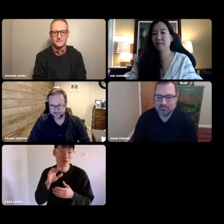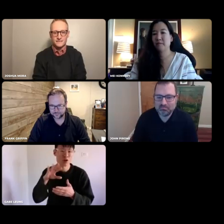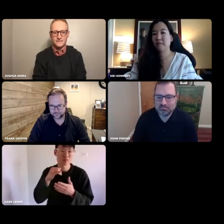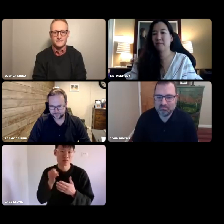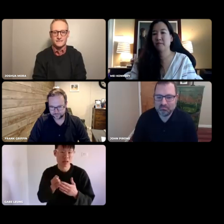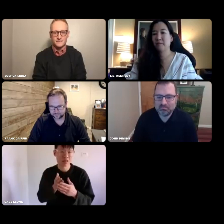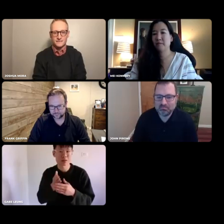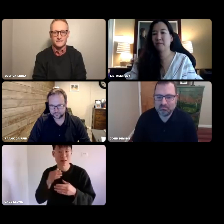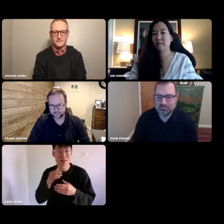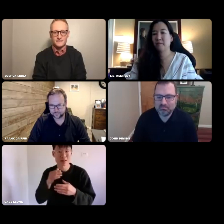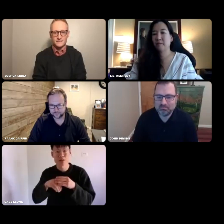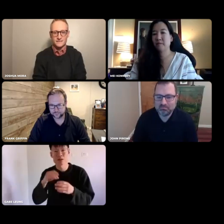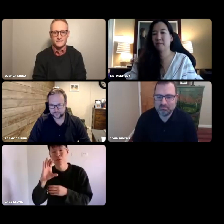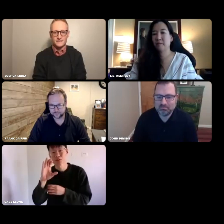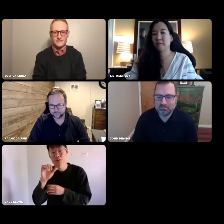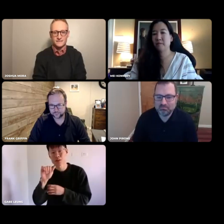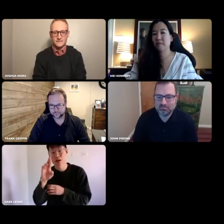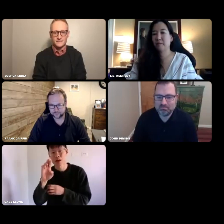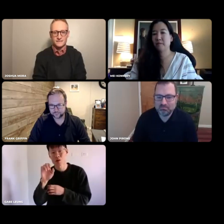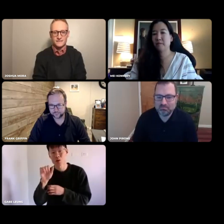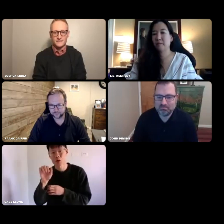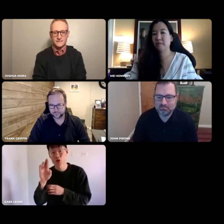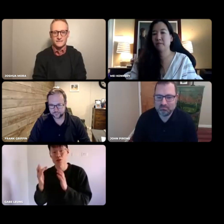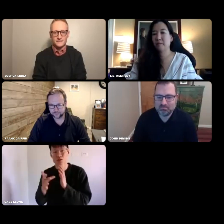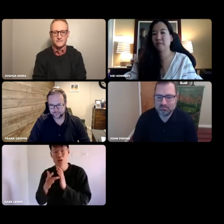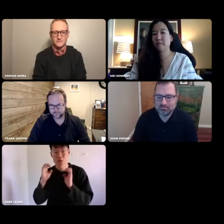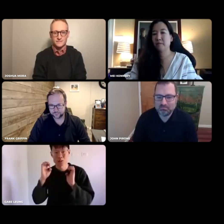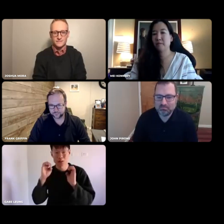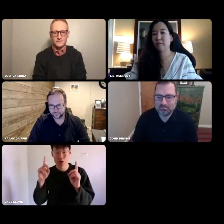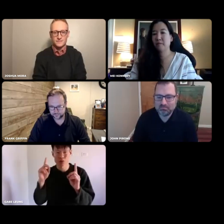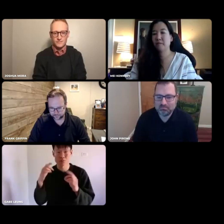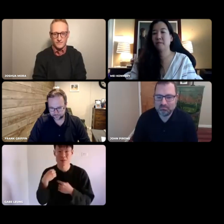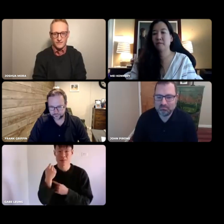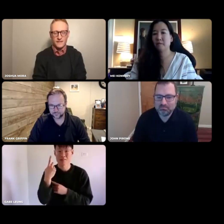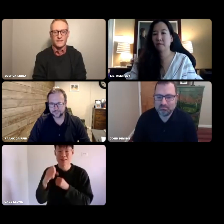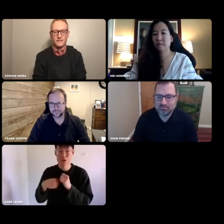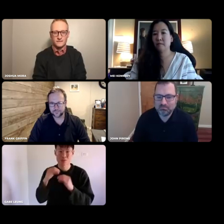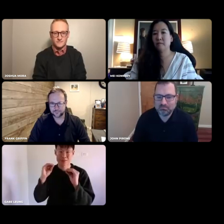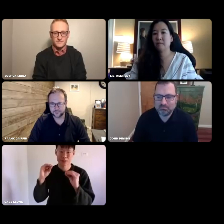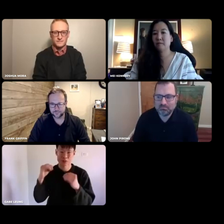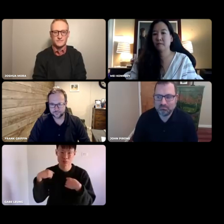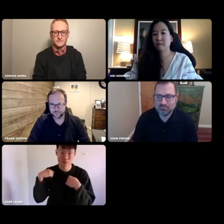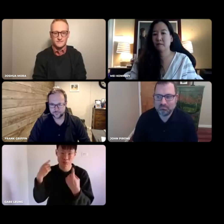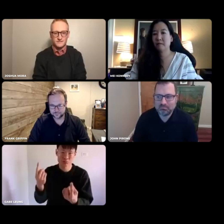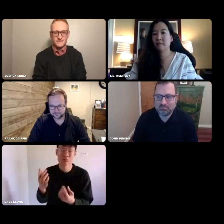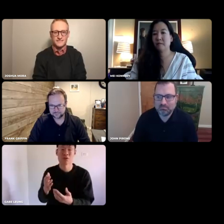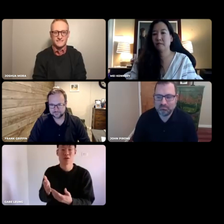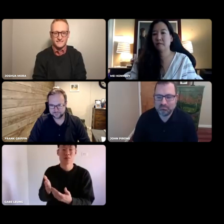I teach at the California School for the Deaf in the Career Technical Education Program.